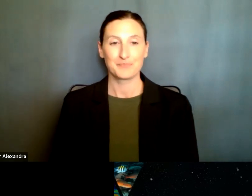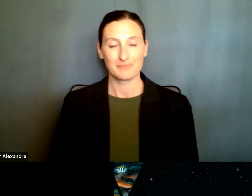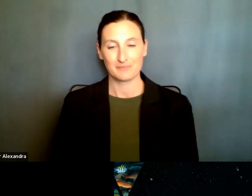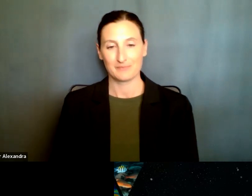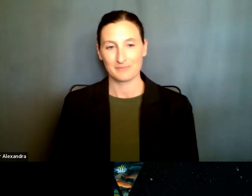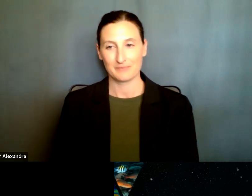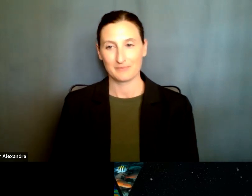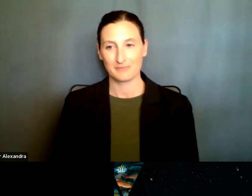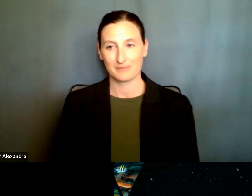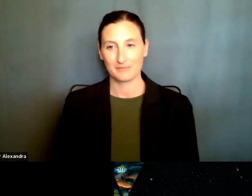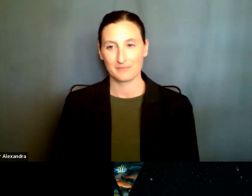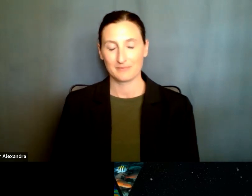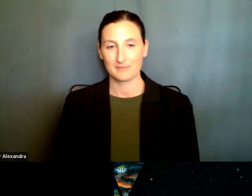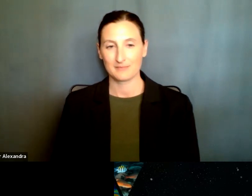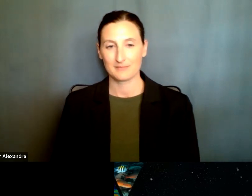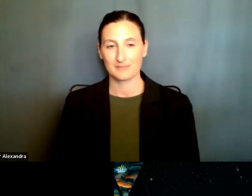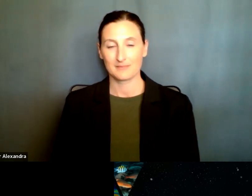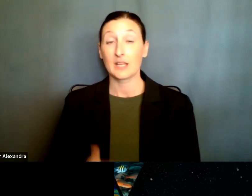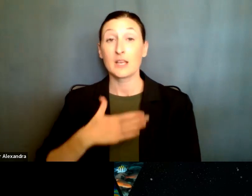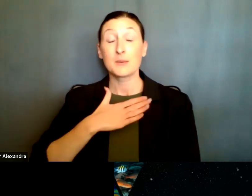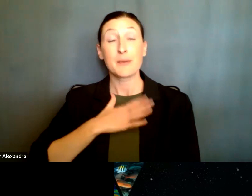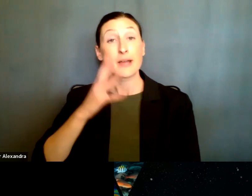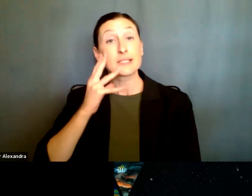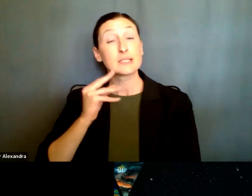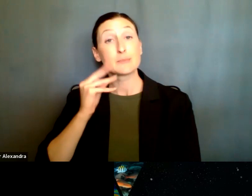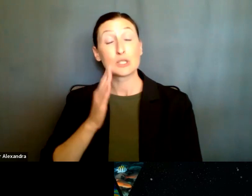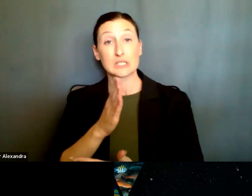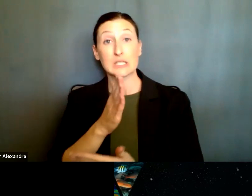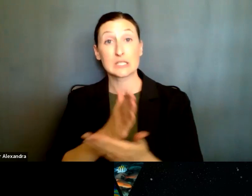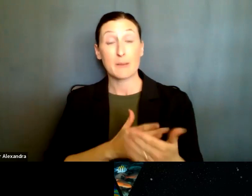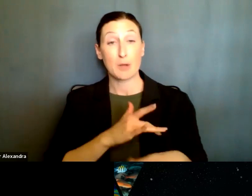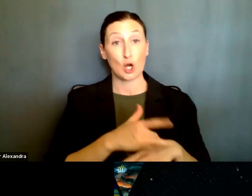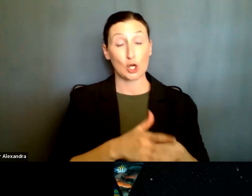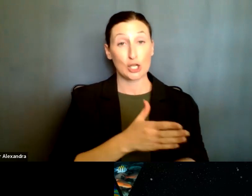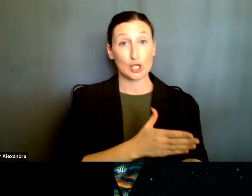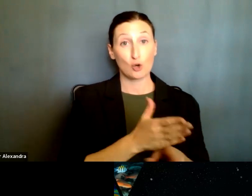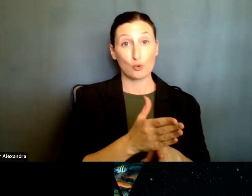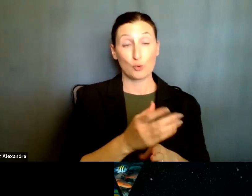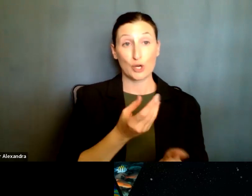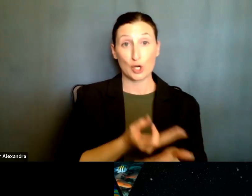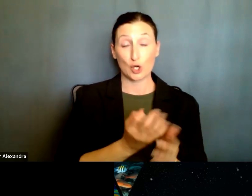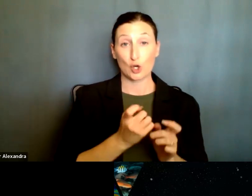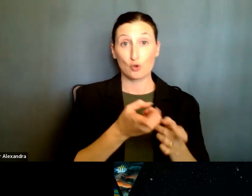In my experience, some early career grants favor proposals that have an advisory board that provides robust guidance